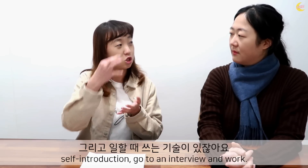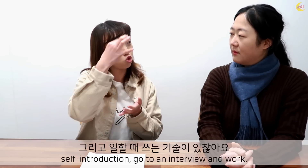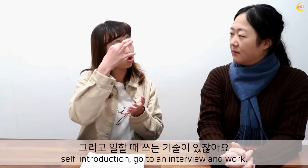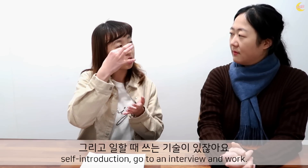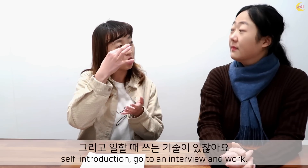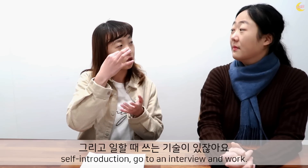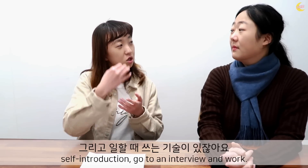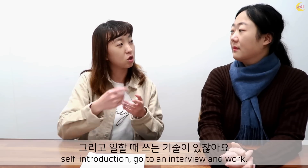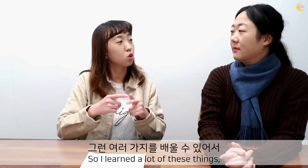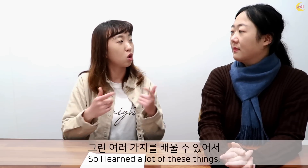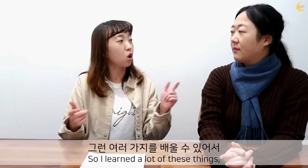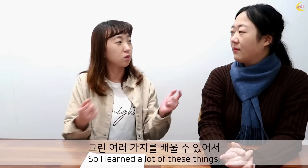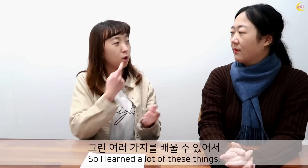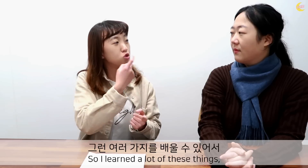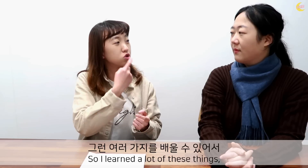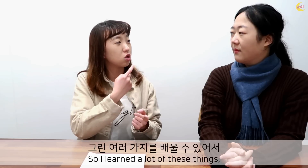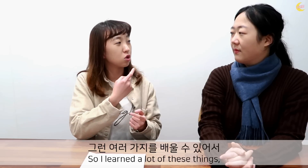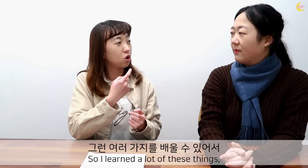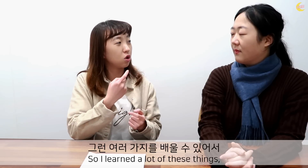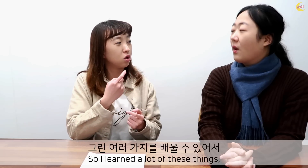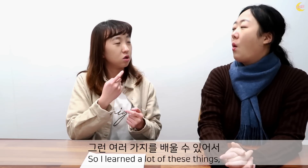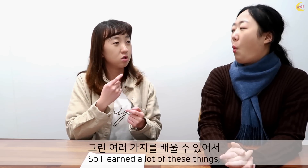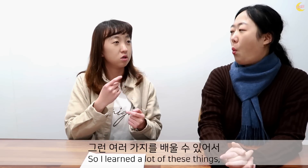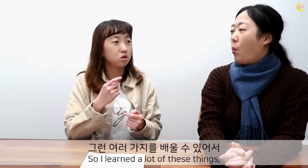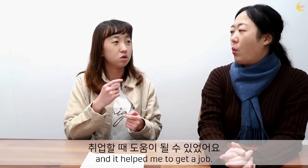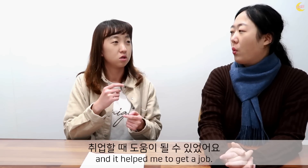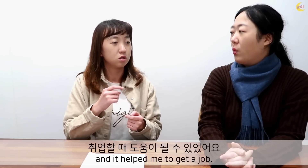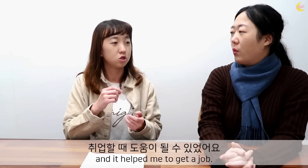So I learned a lot of these things,